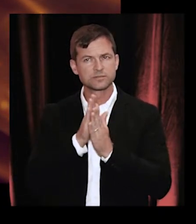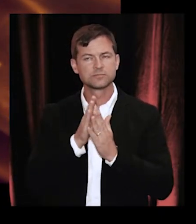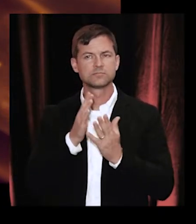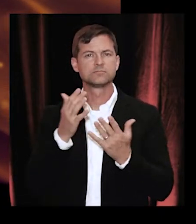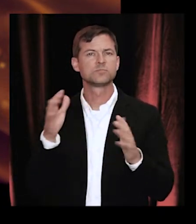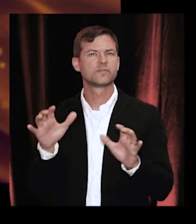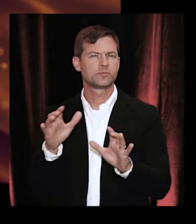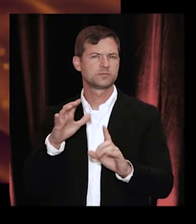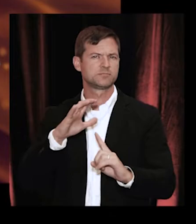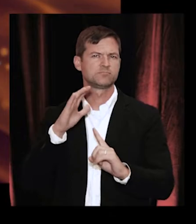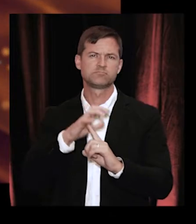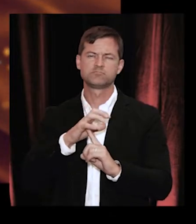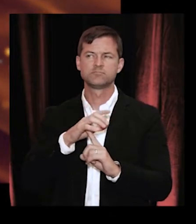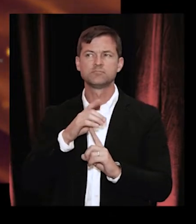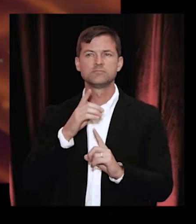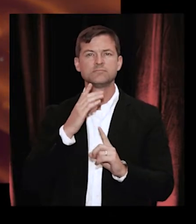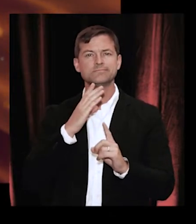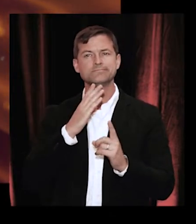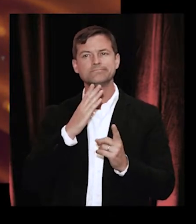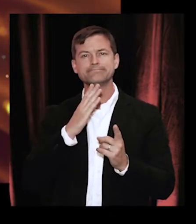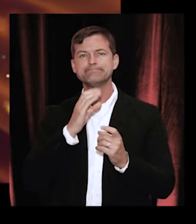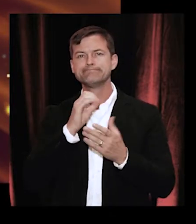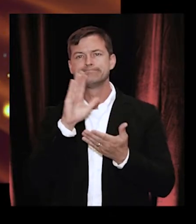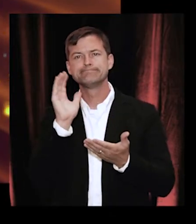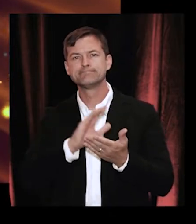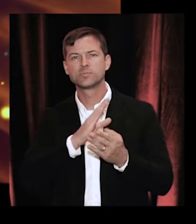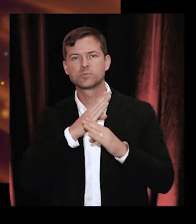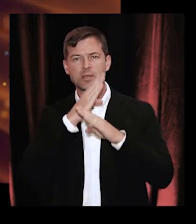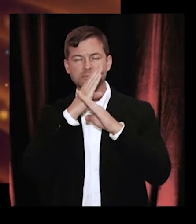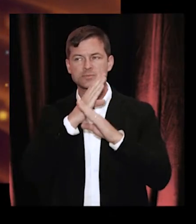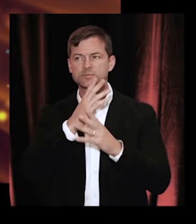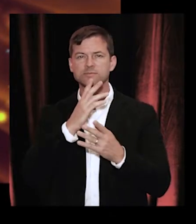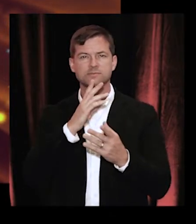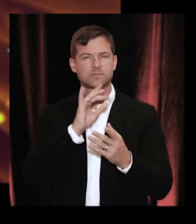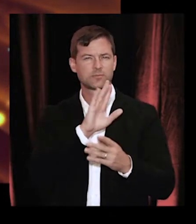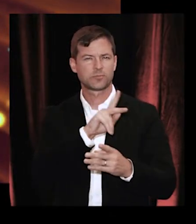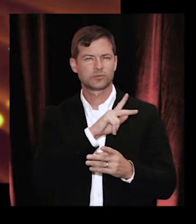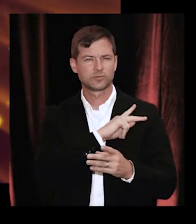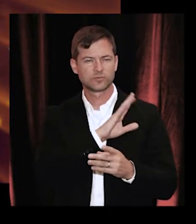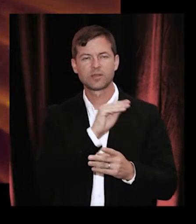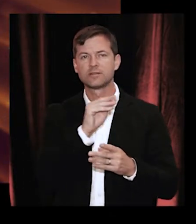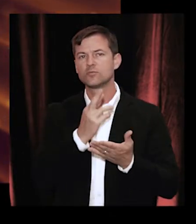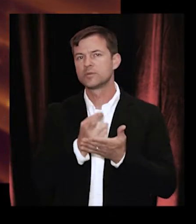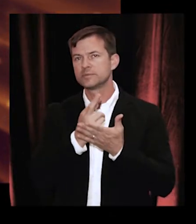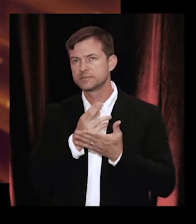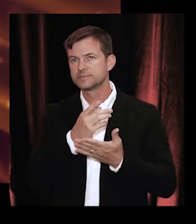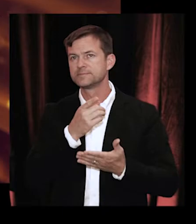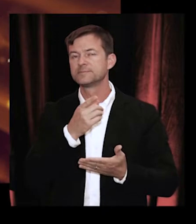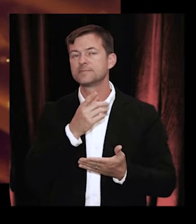in overcoming obstacles in their personal rehabilitation and for dedication shown in productive employment.